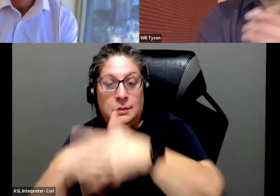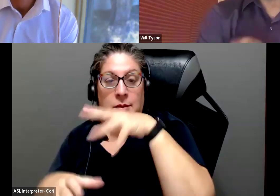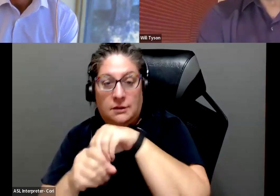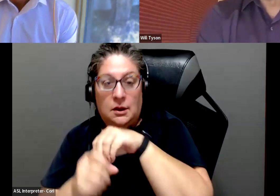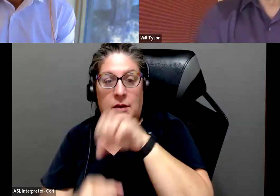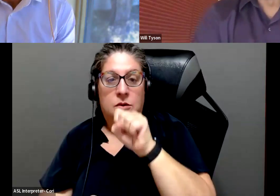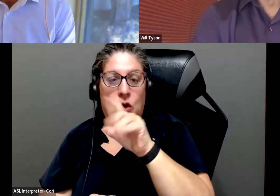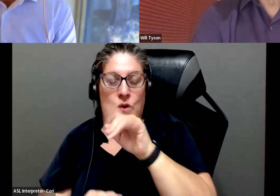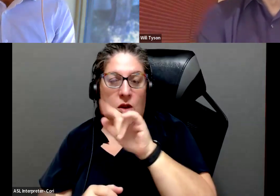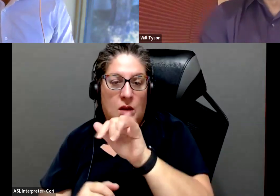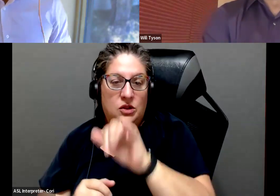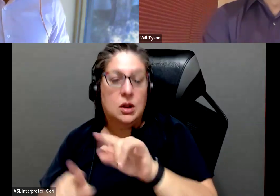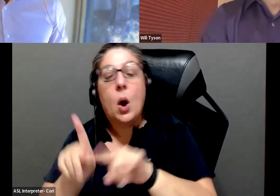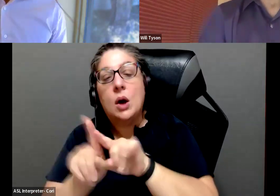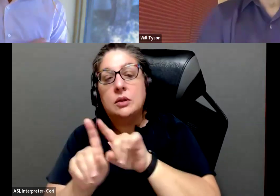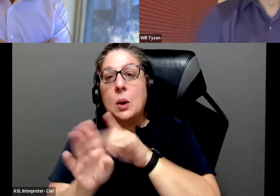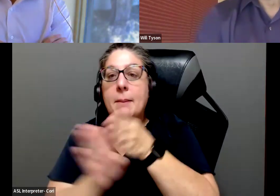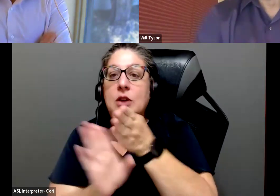I also majored in psychology.